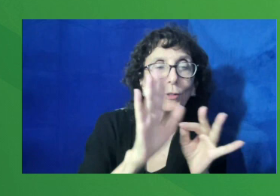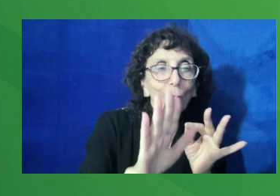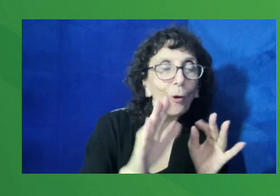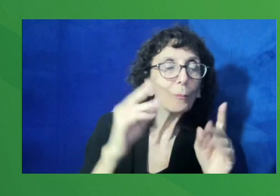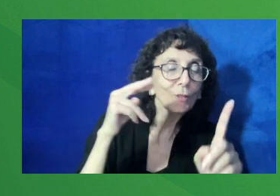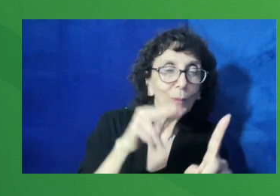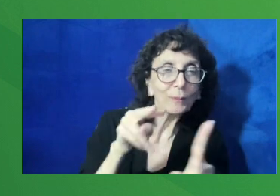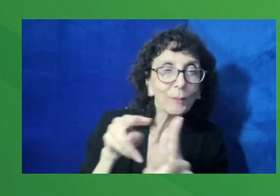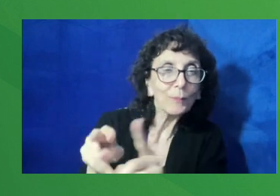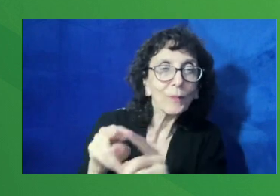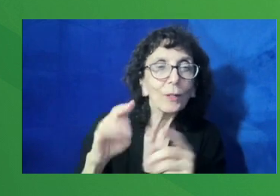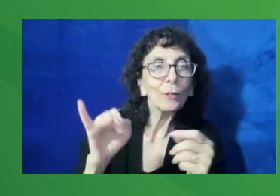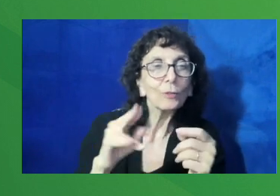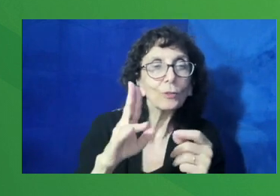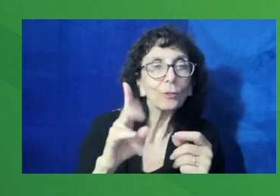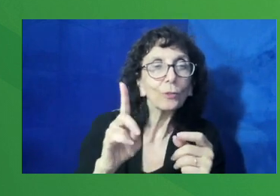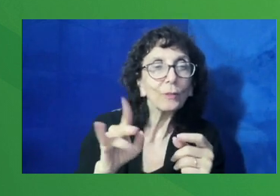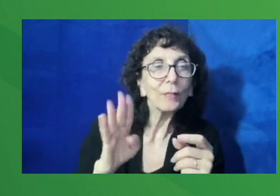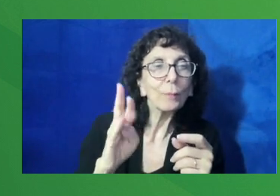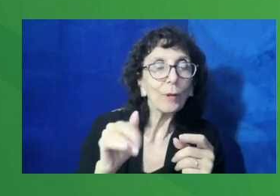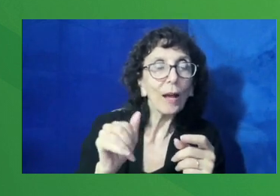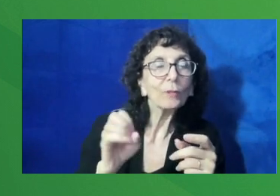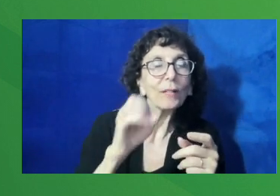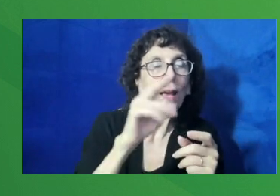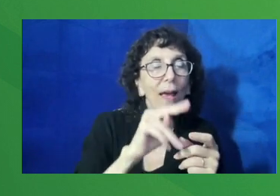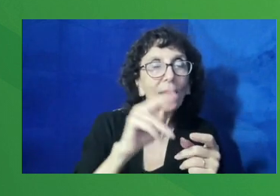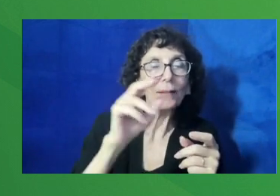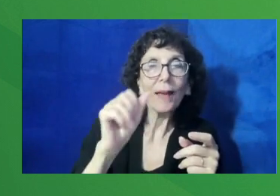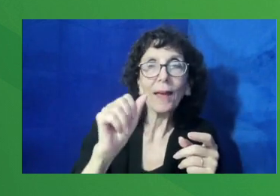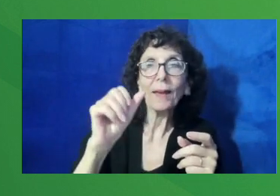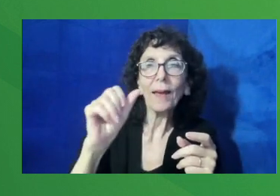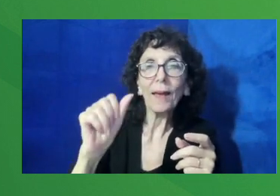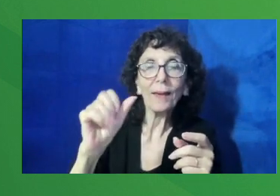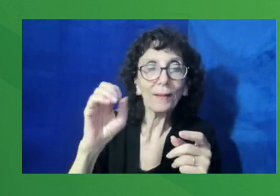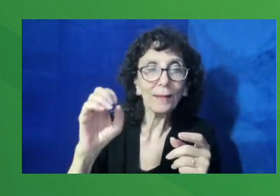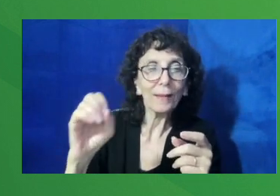Judy Braus and the team at NAAEE, thank you for a great partnership, NCSS is committed to continuing